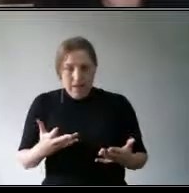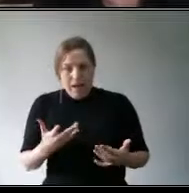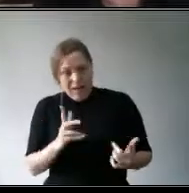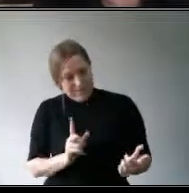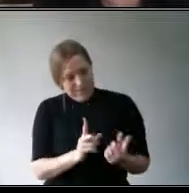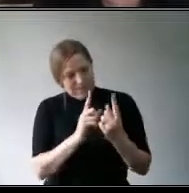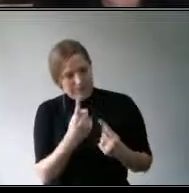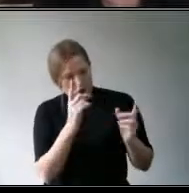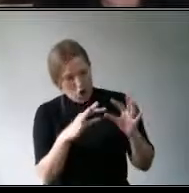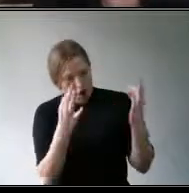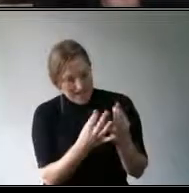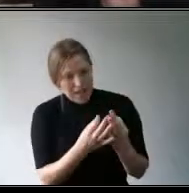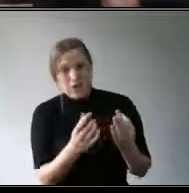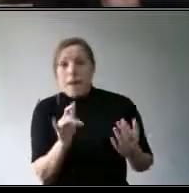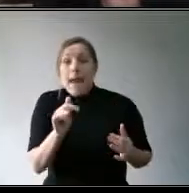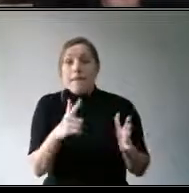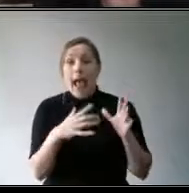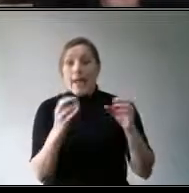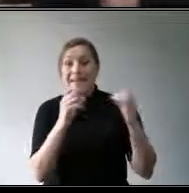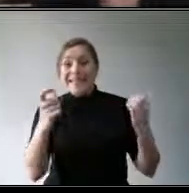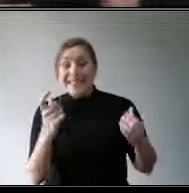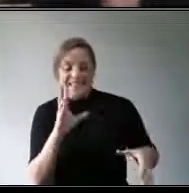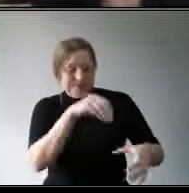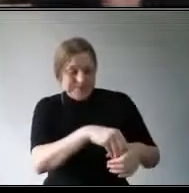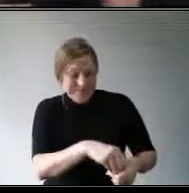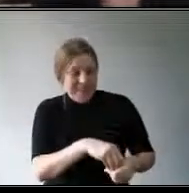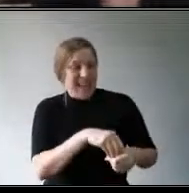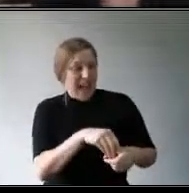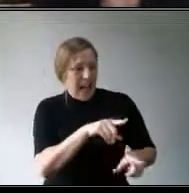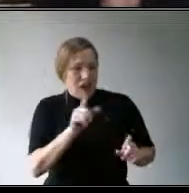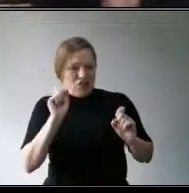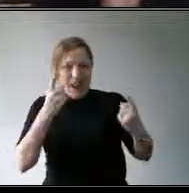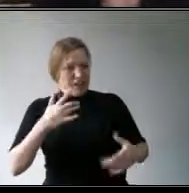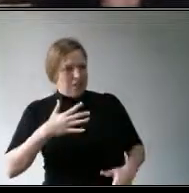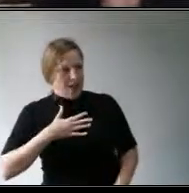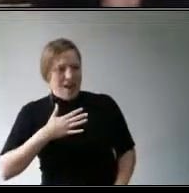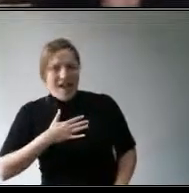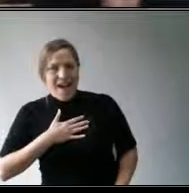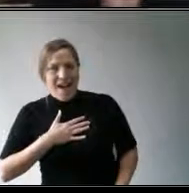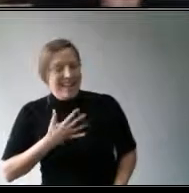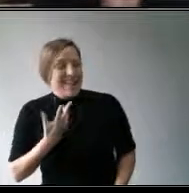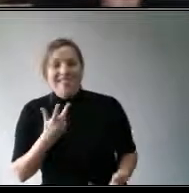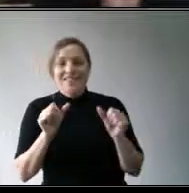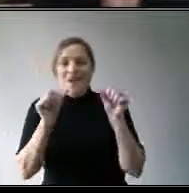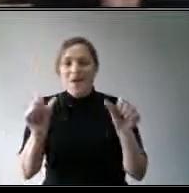which is also okay and a good part of the learning um so yeah every little piece will just add up